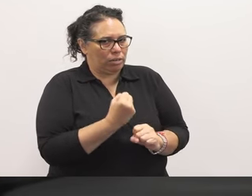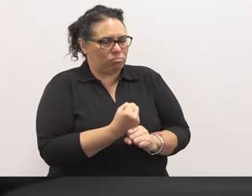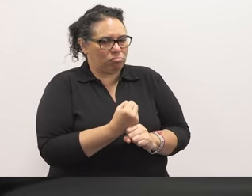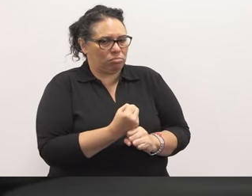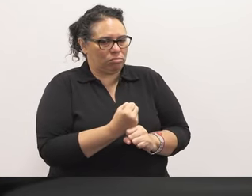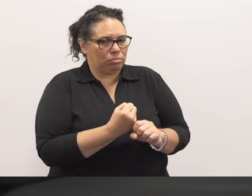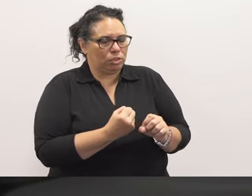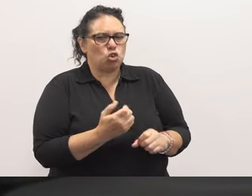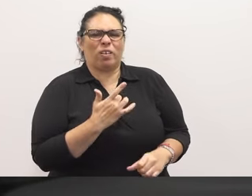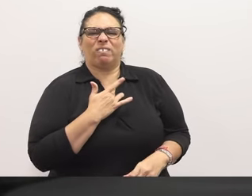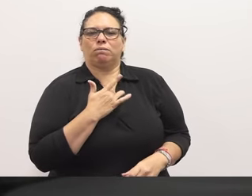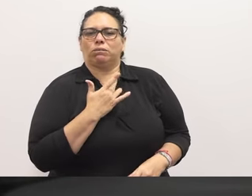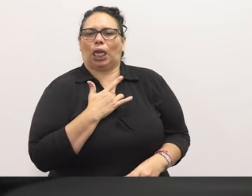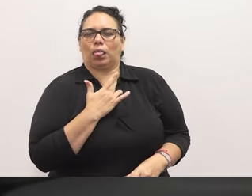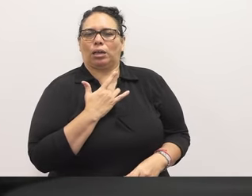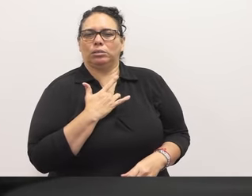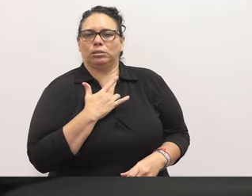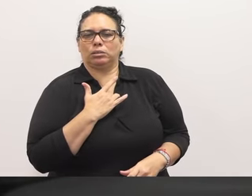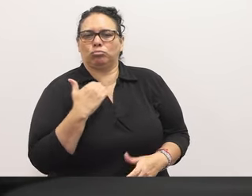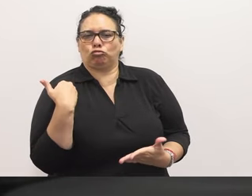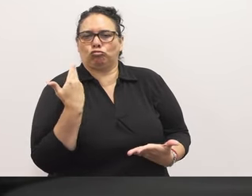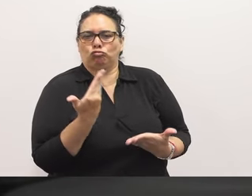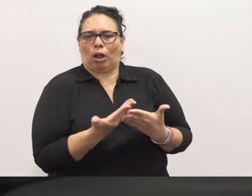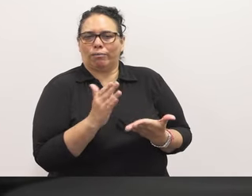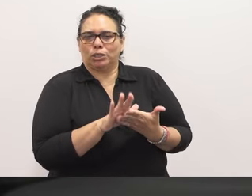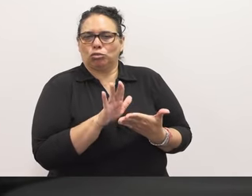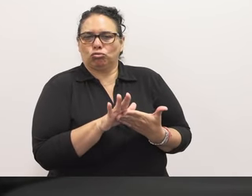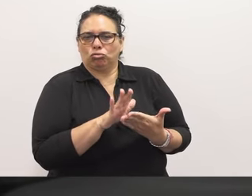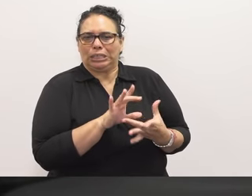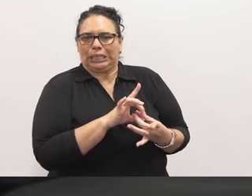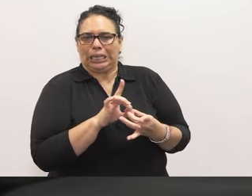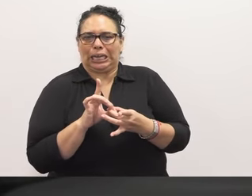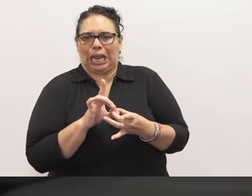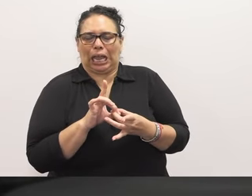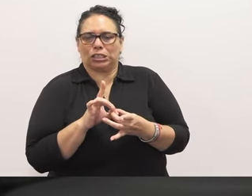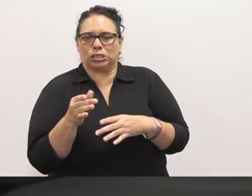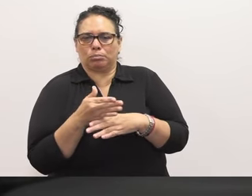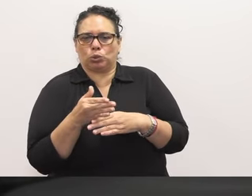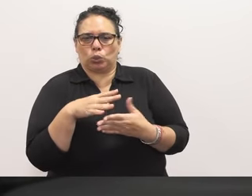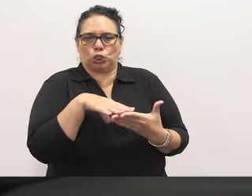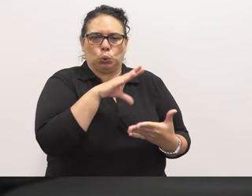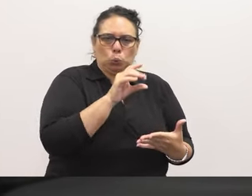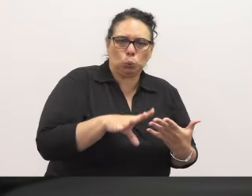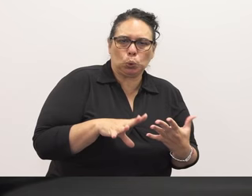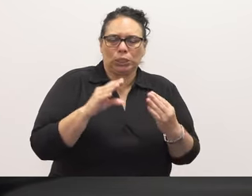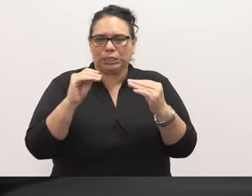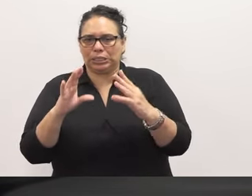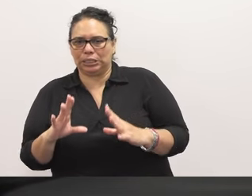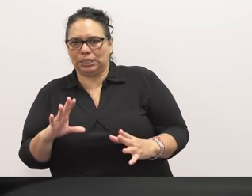You could feel it stepping outta the campus. The connections between students and teachers, the relationship between students and students